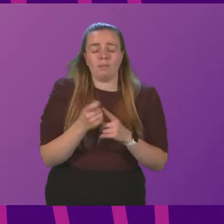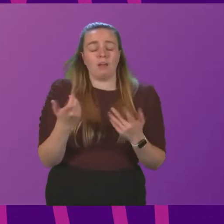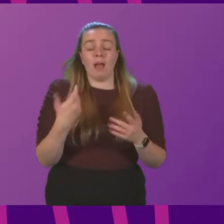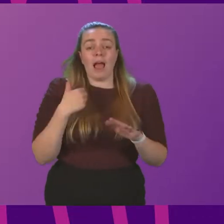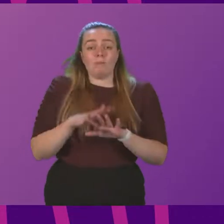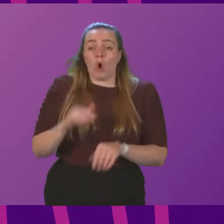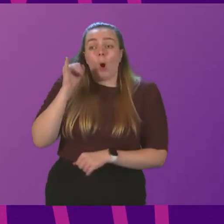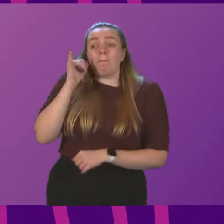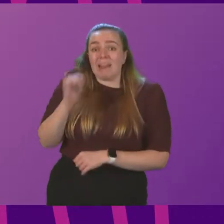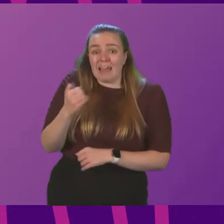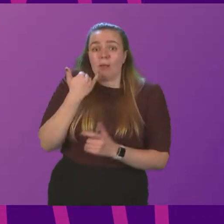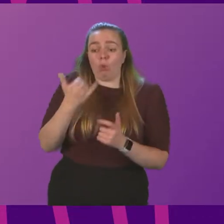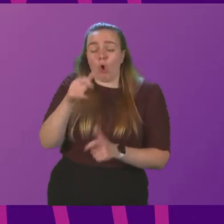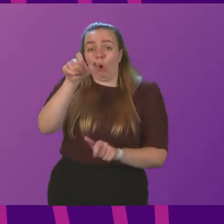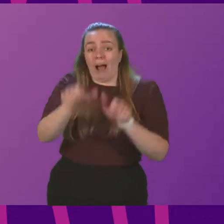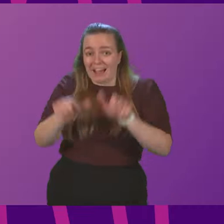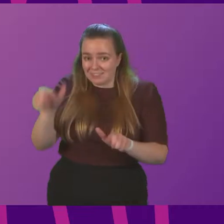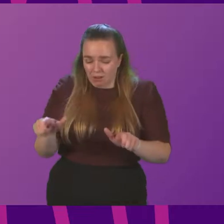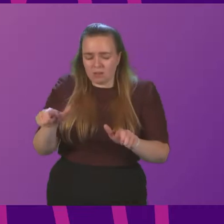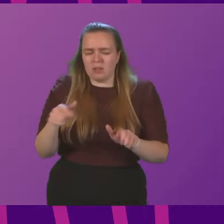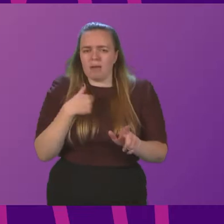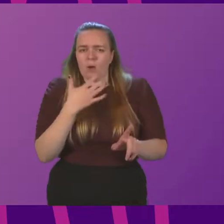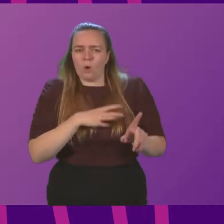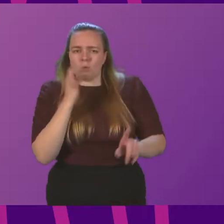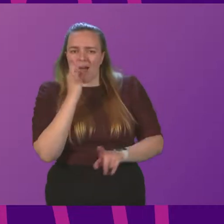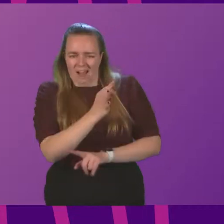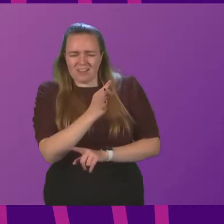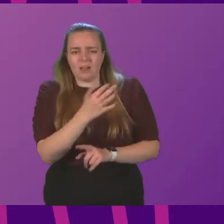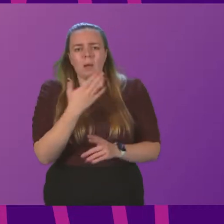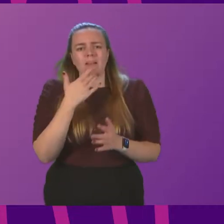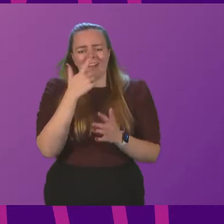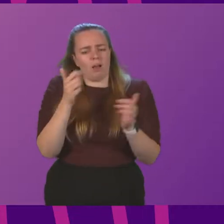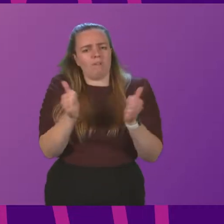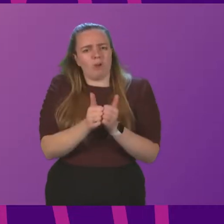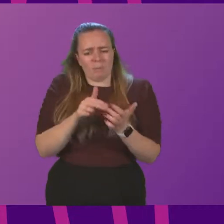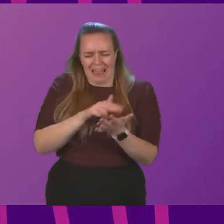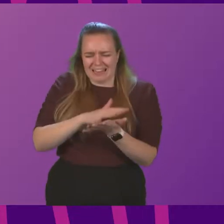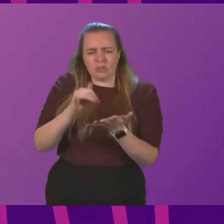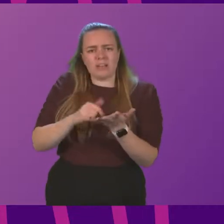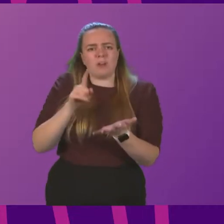the call handlers, but will the cabinet secretary confirm with NHS Lothian what training and support